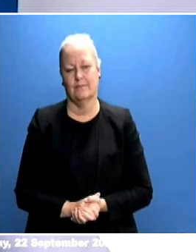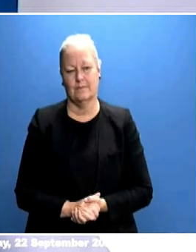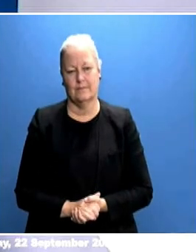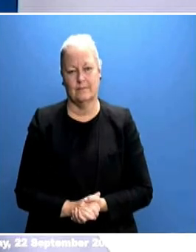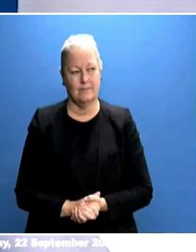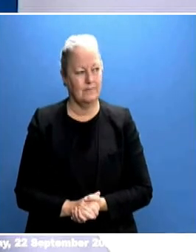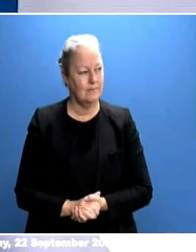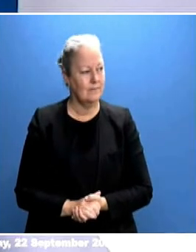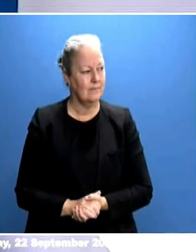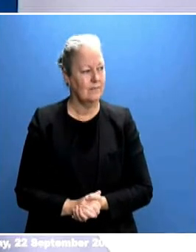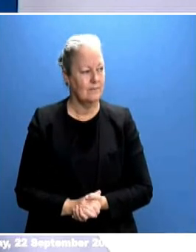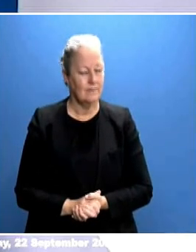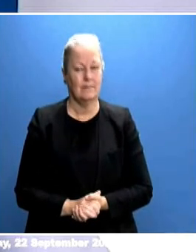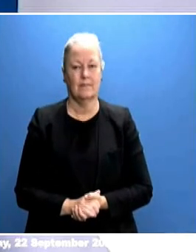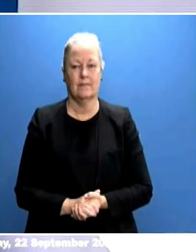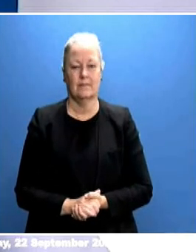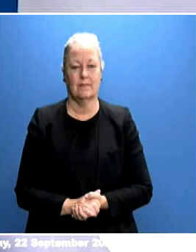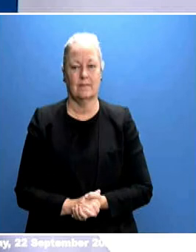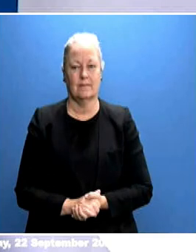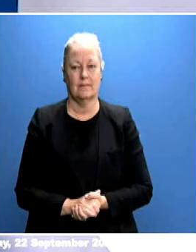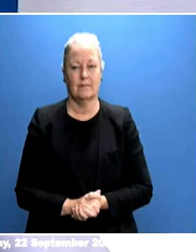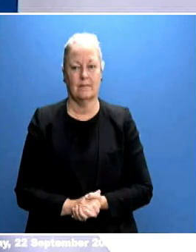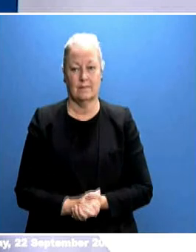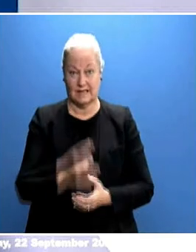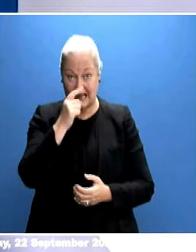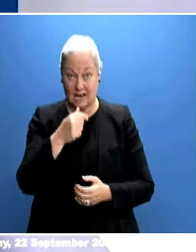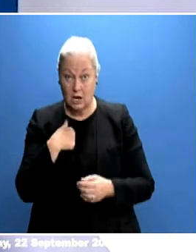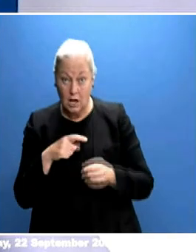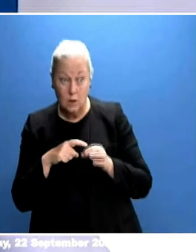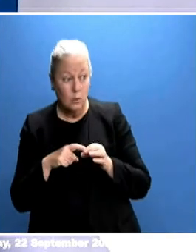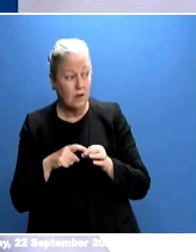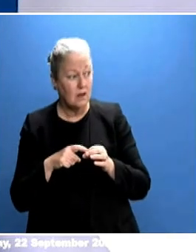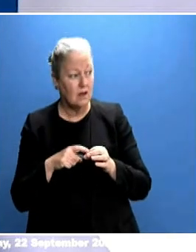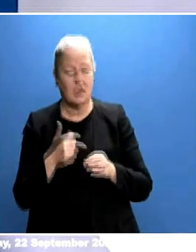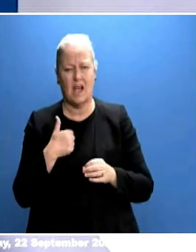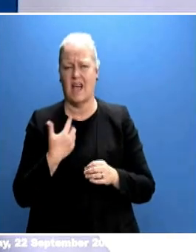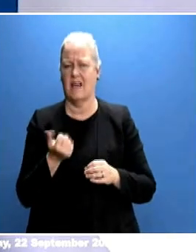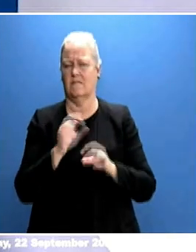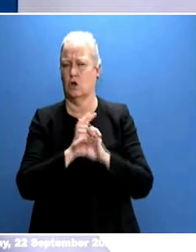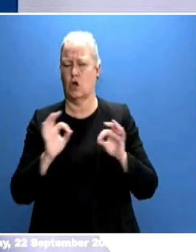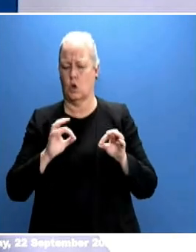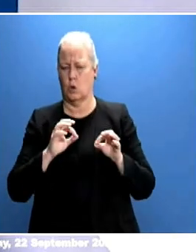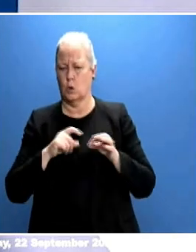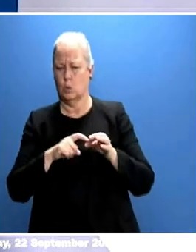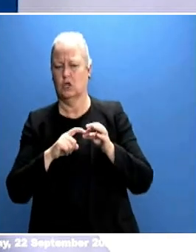Chair, can I just say I didn't have questions for the witness. Sorry? I didn't have questions for the witness.